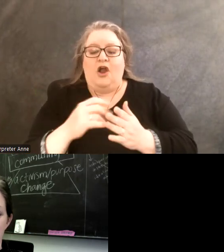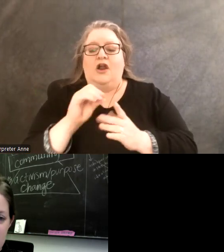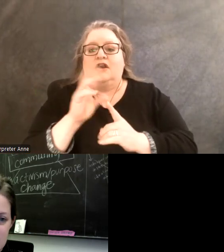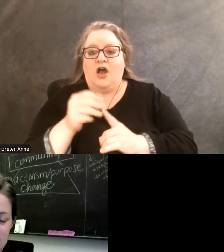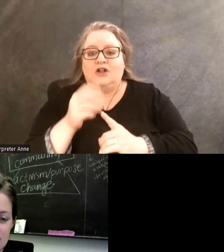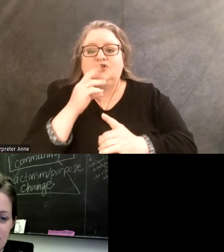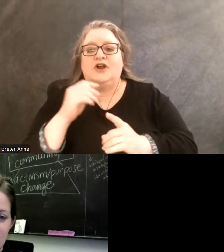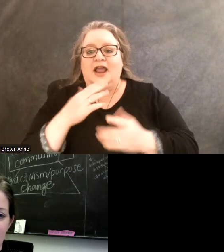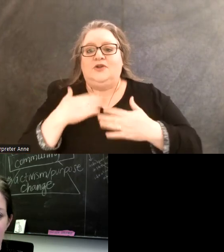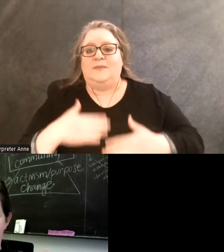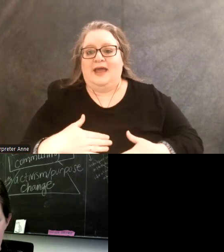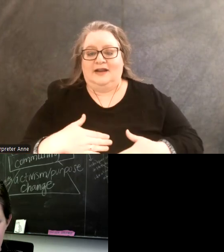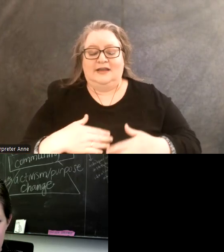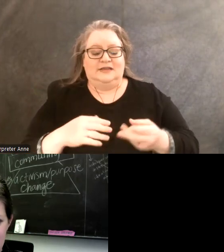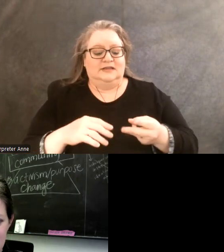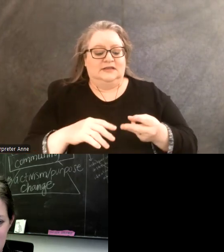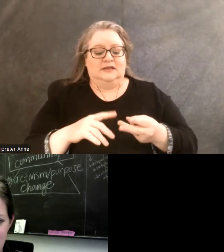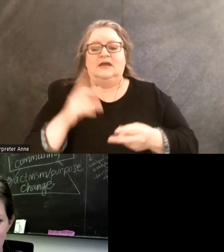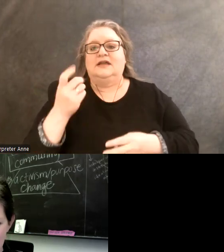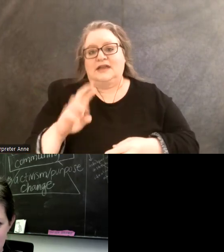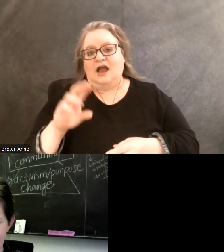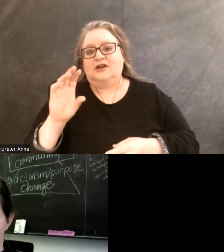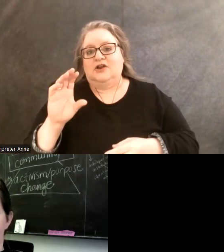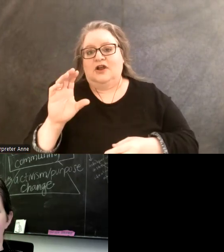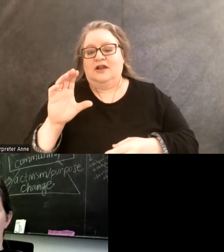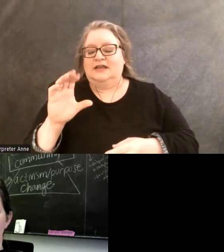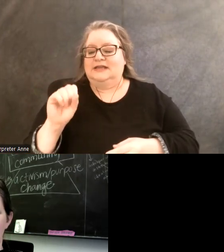humanities, where Dr. Terri Sandal works, one of our